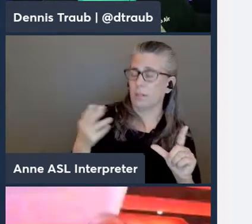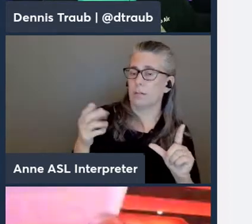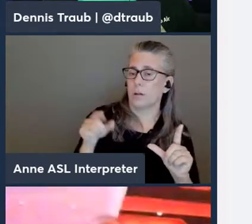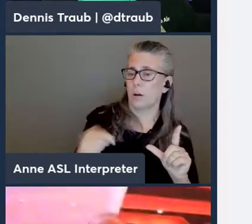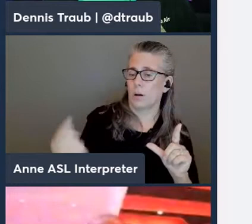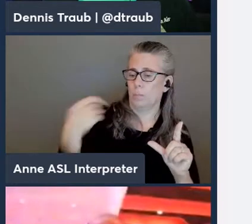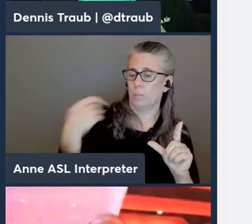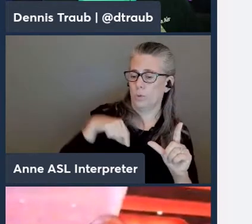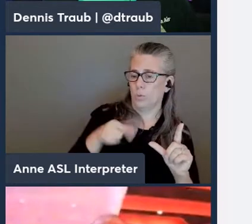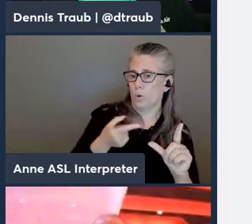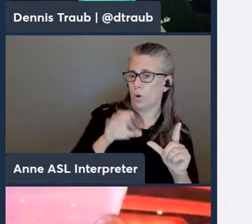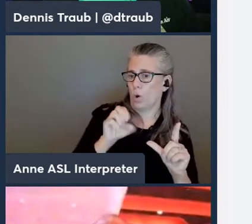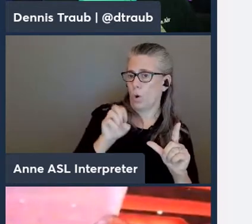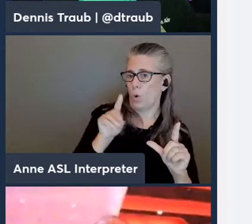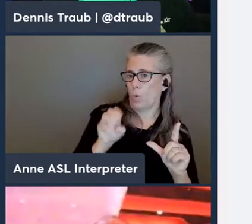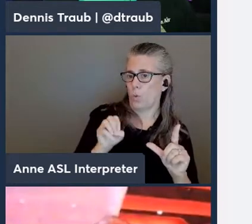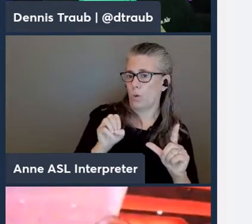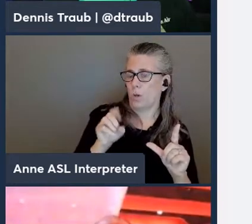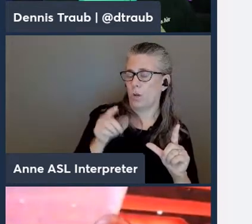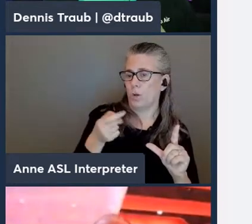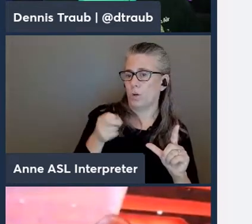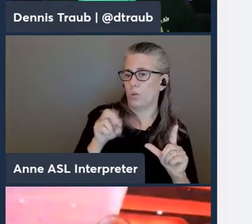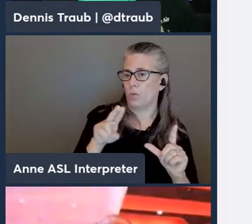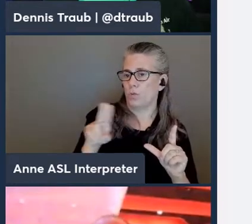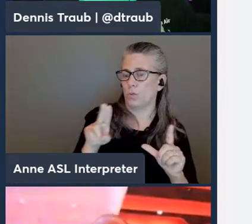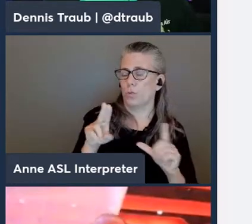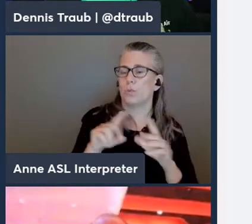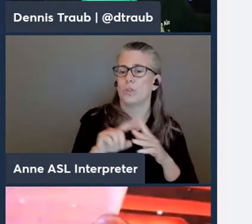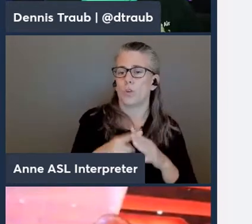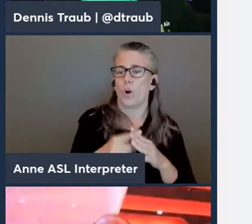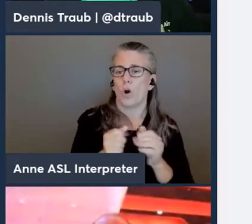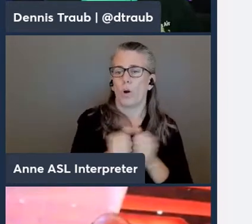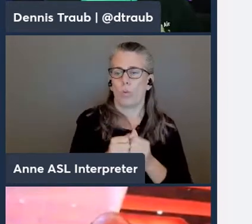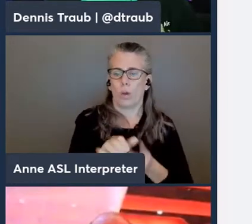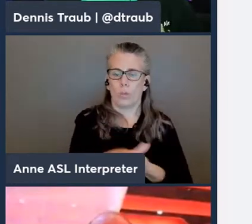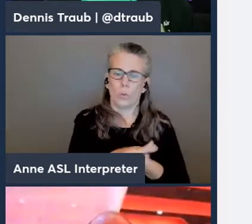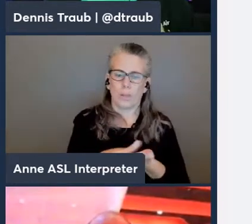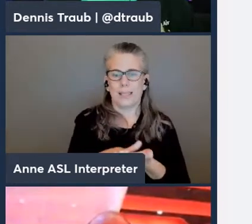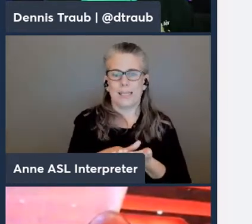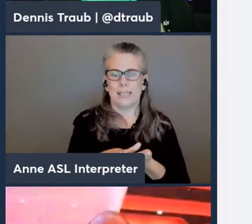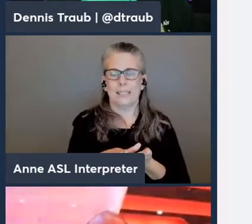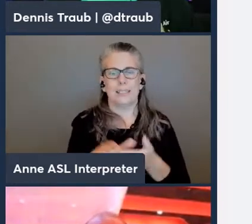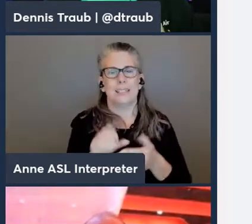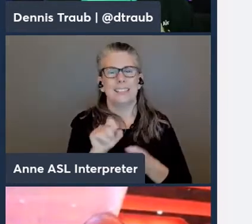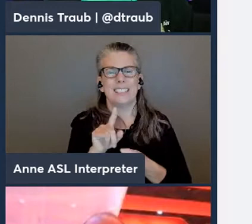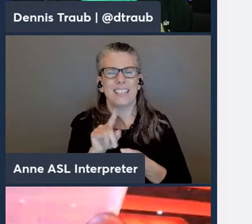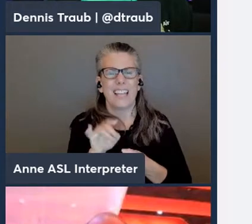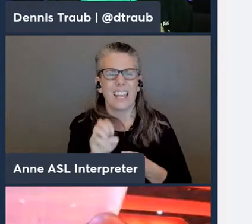and just make sure that you're starting from a clean slate, that you don't have any lingering issues